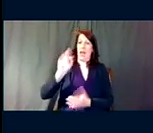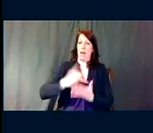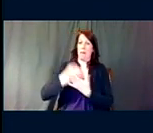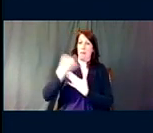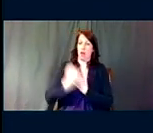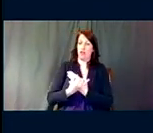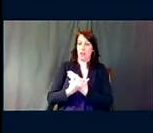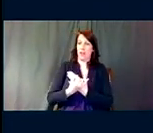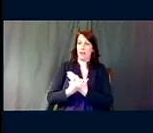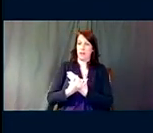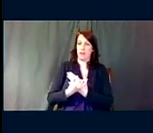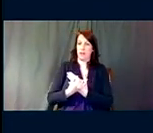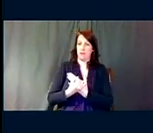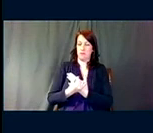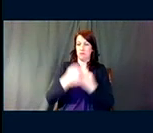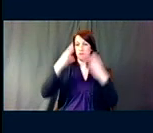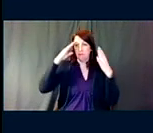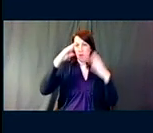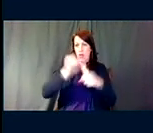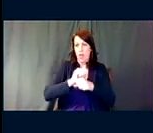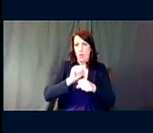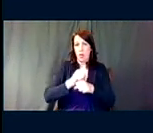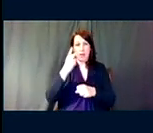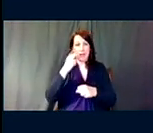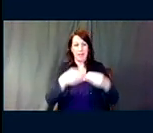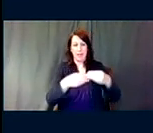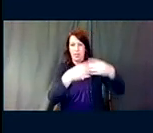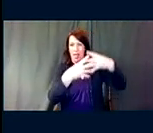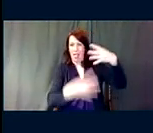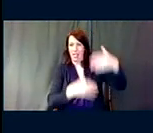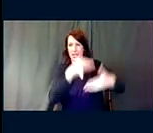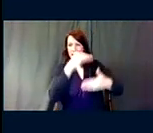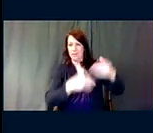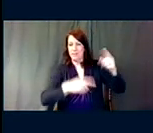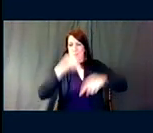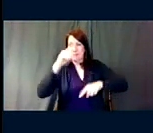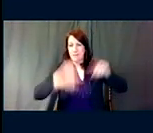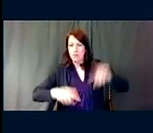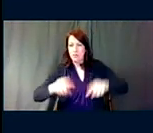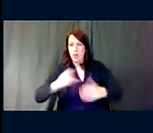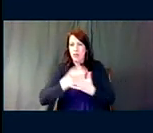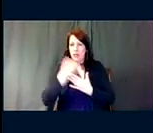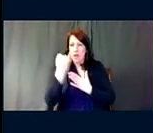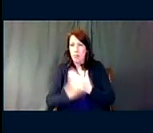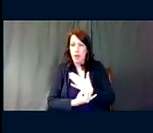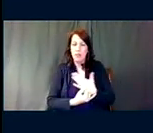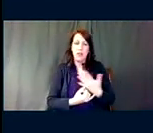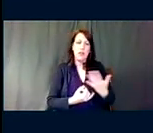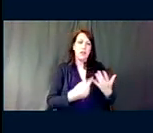WE FUNDED NINE PROJECTS WITH THIS WORK, AS YOU CAN SEE AS YOU LOOK AT THIS LIST IT IS A RANGE